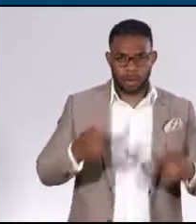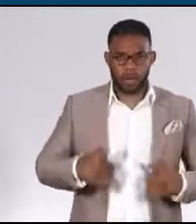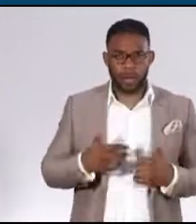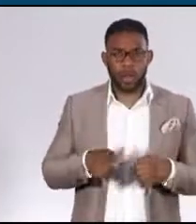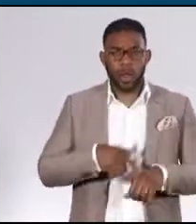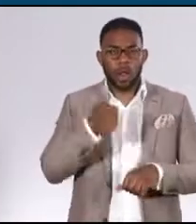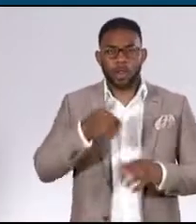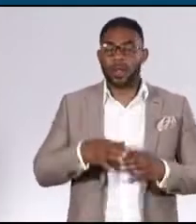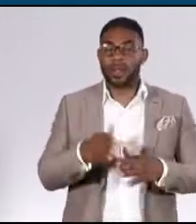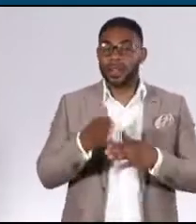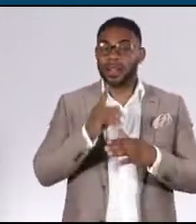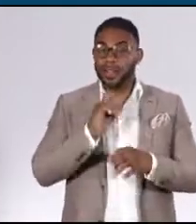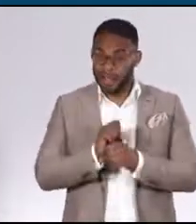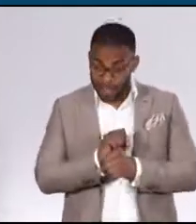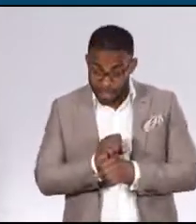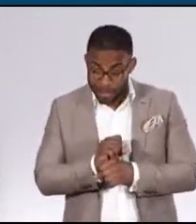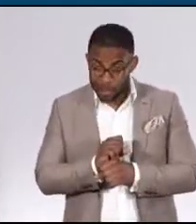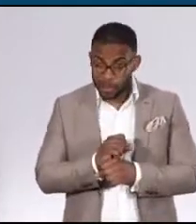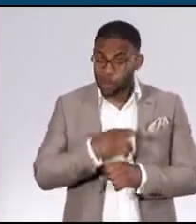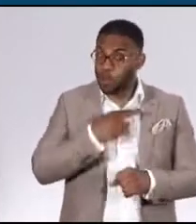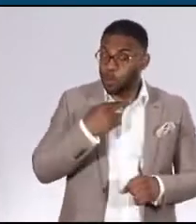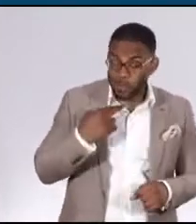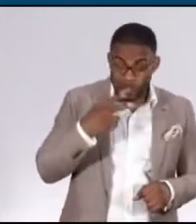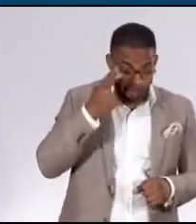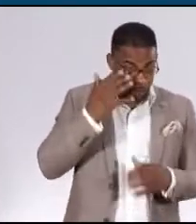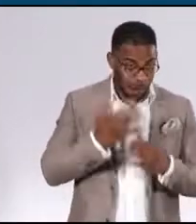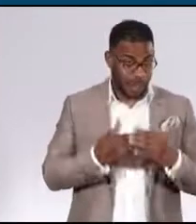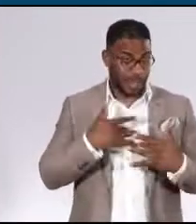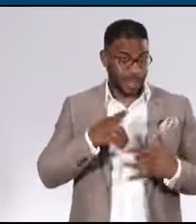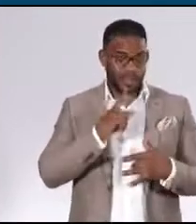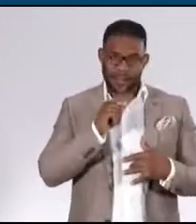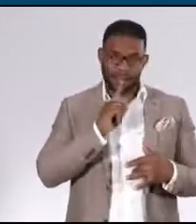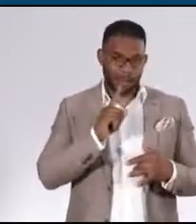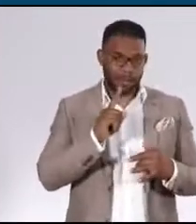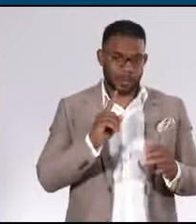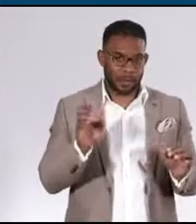The action, the absolute risk of hearing loss likely isn't going up at all, maybe slightly decreasing.